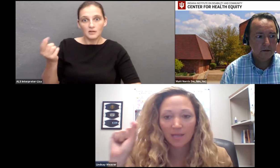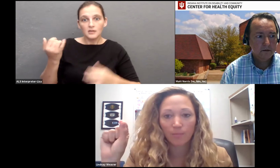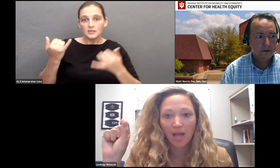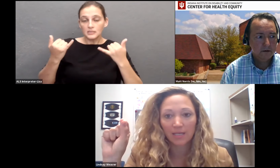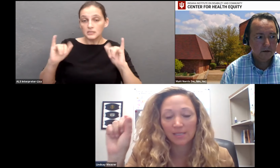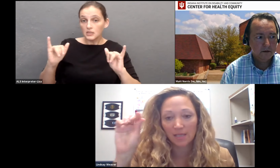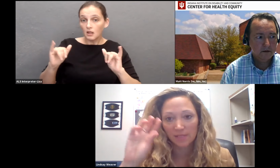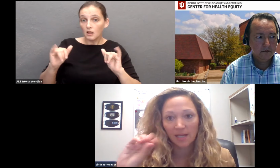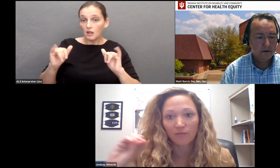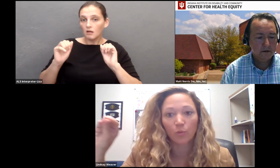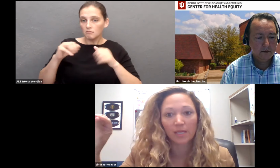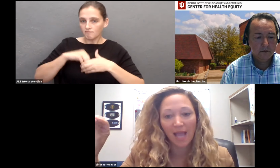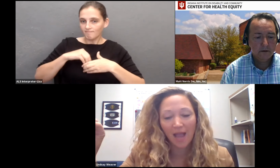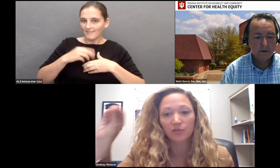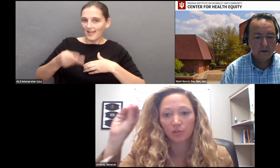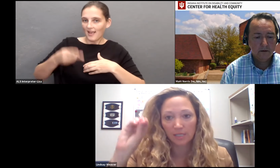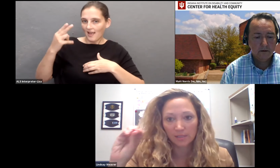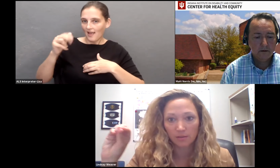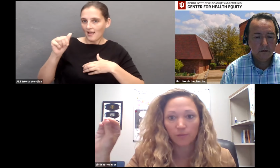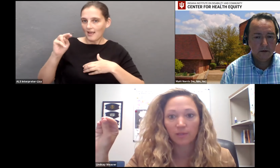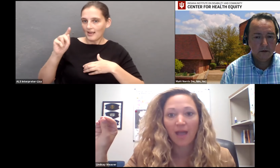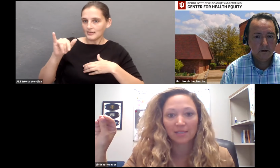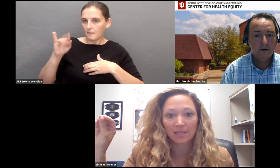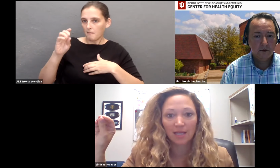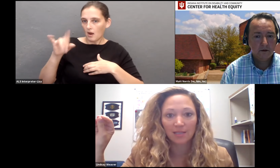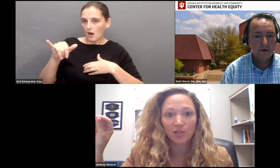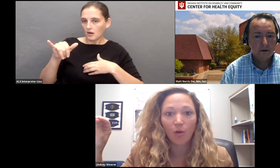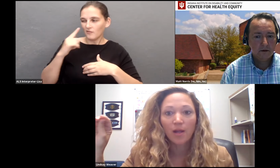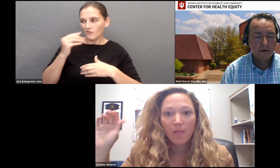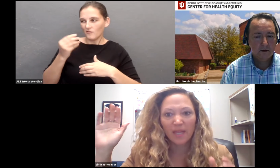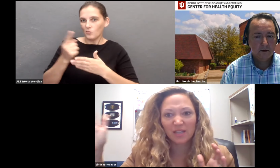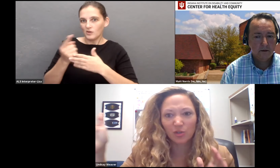antibodies in the several weeks after you're considered fully vaccinated. So that it you're